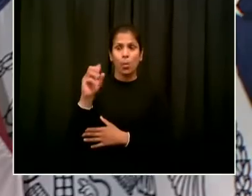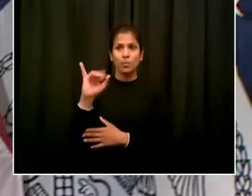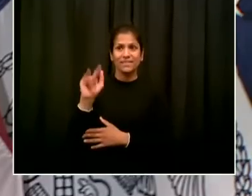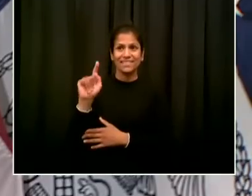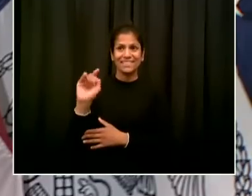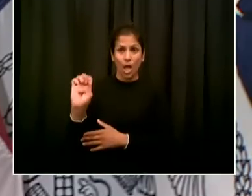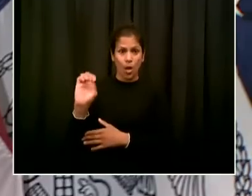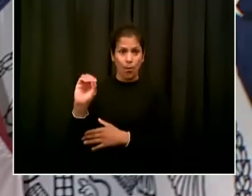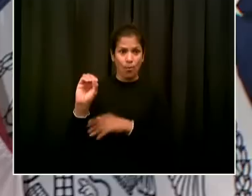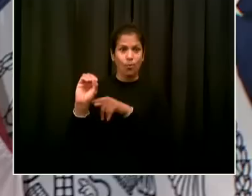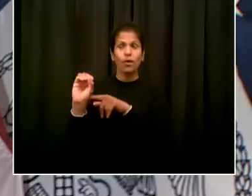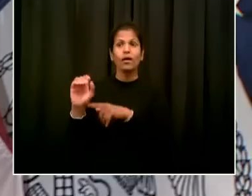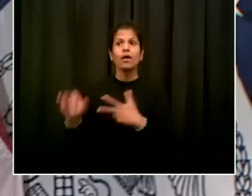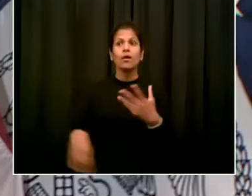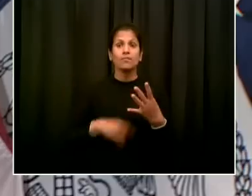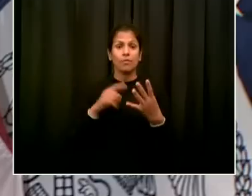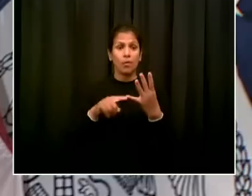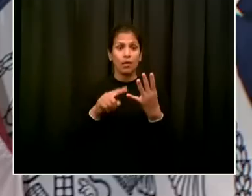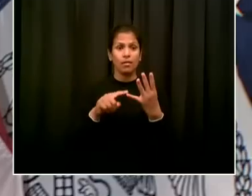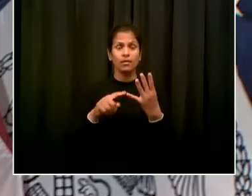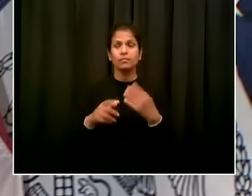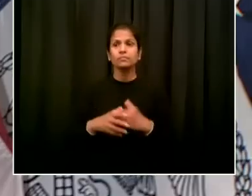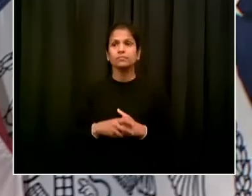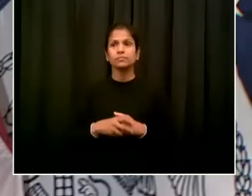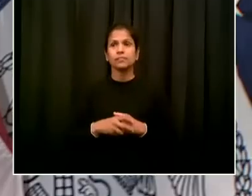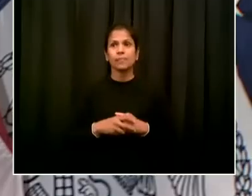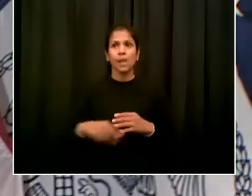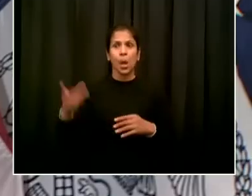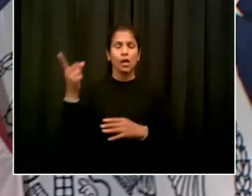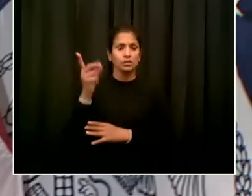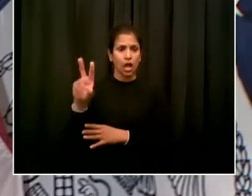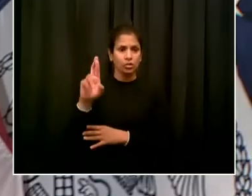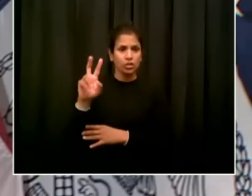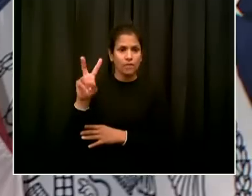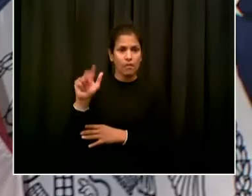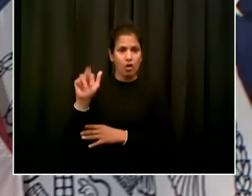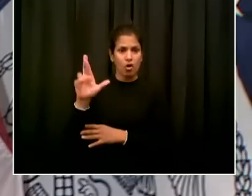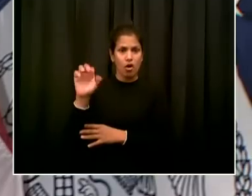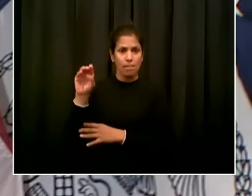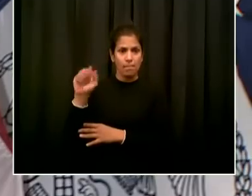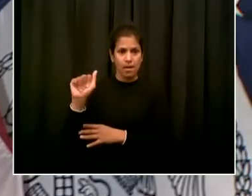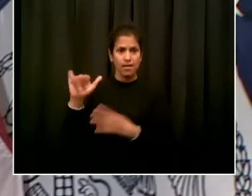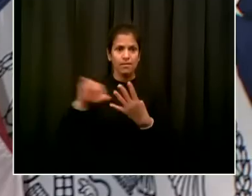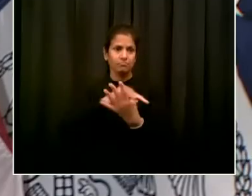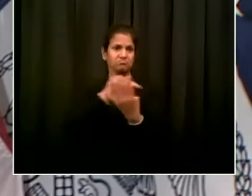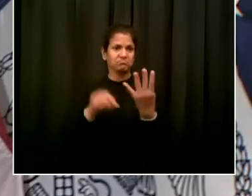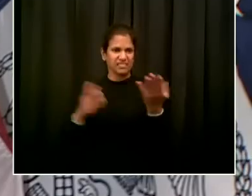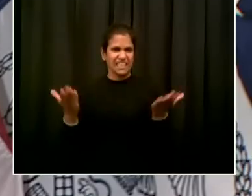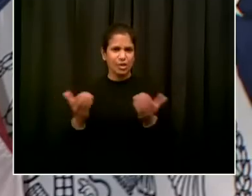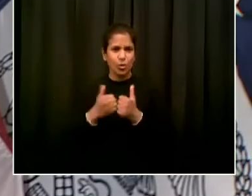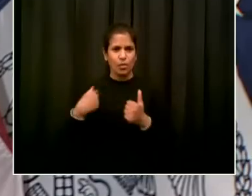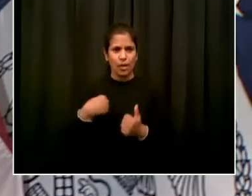OTHHS.ER THE FIRST QUESTION TODAY Reporter: